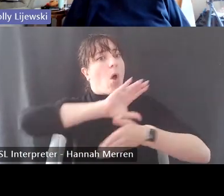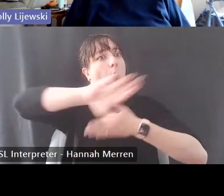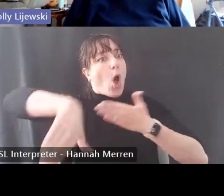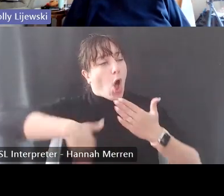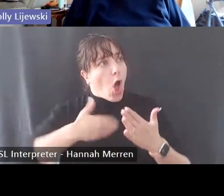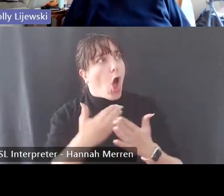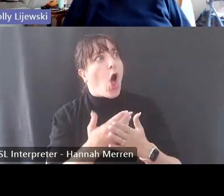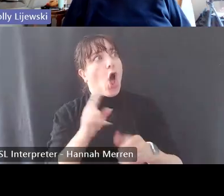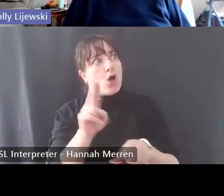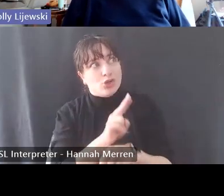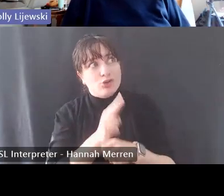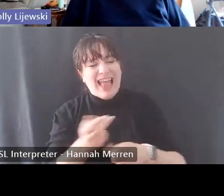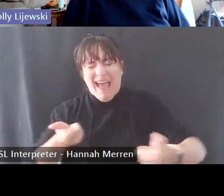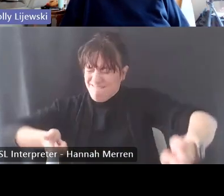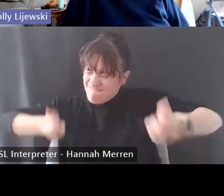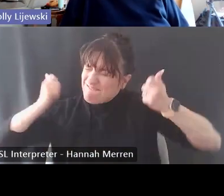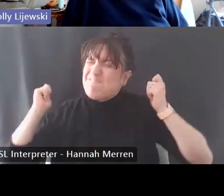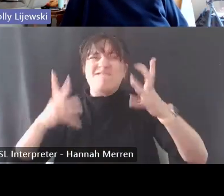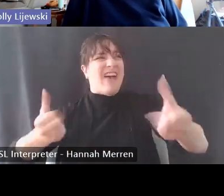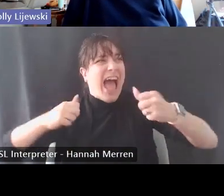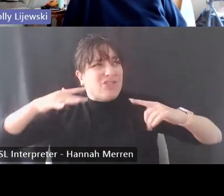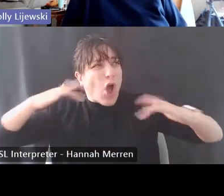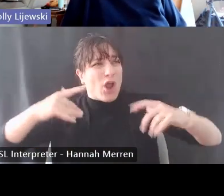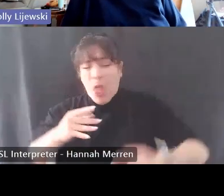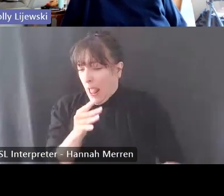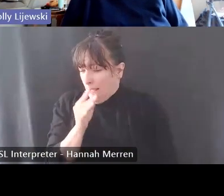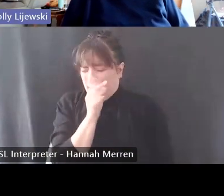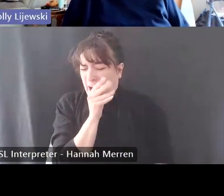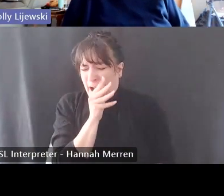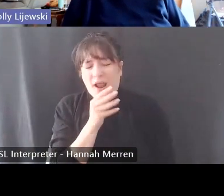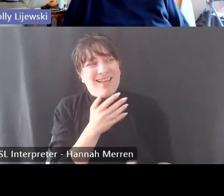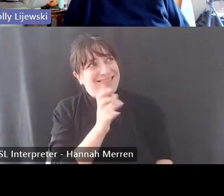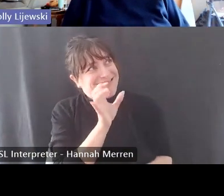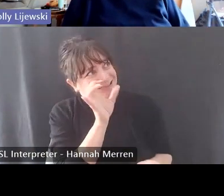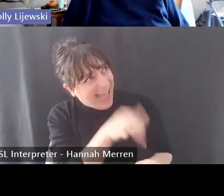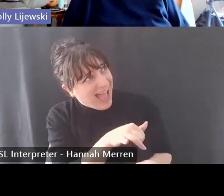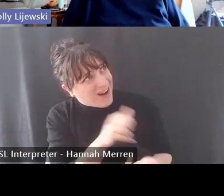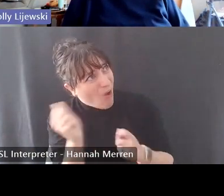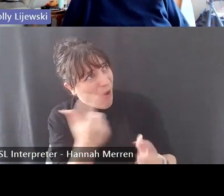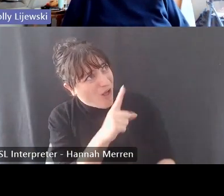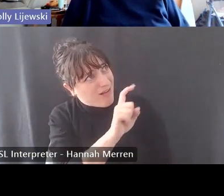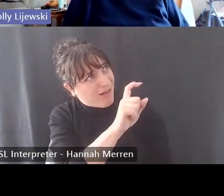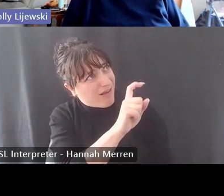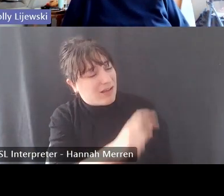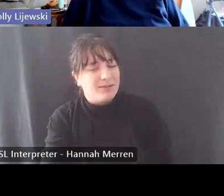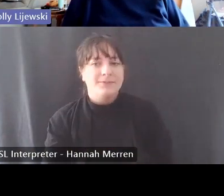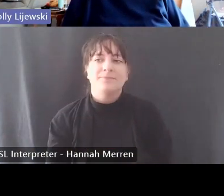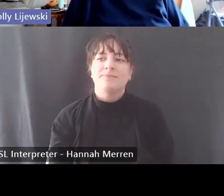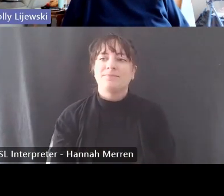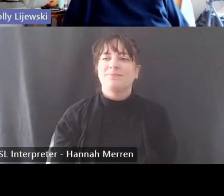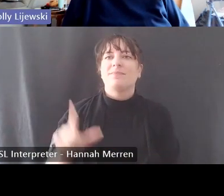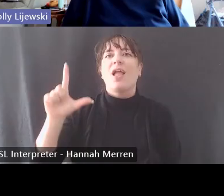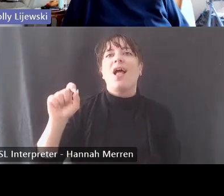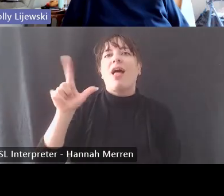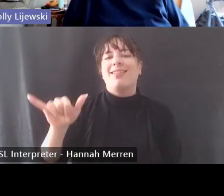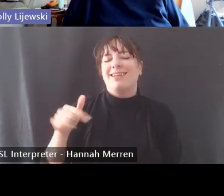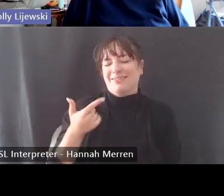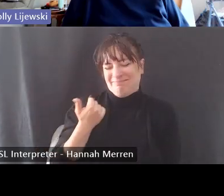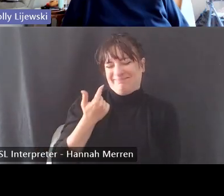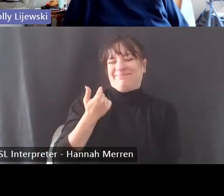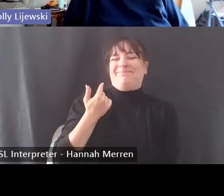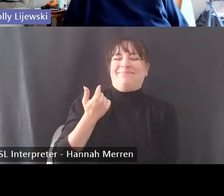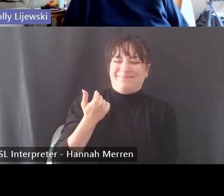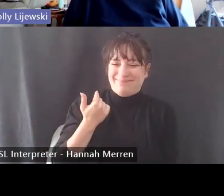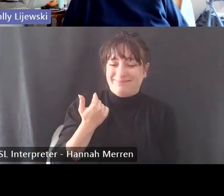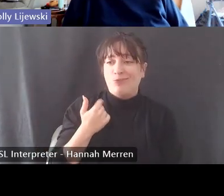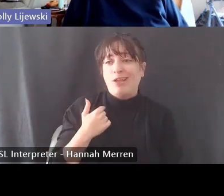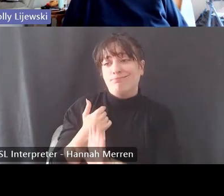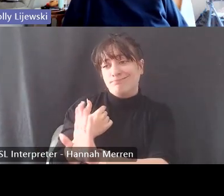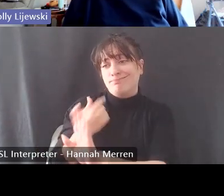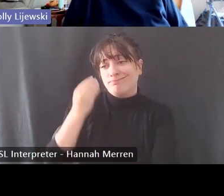OK, let me just say that that was slow.